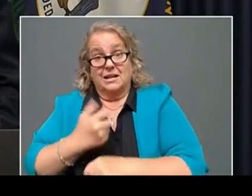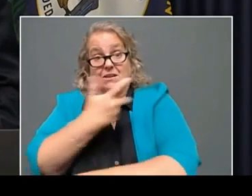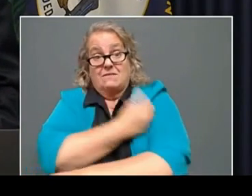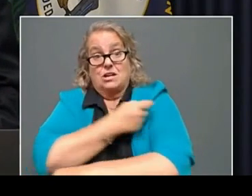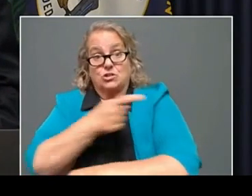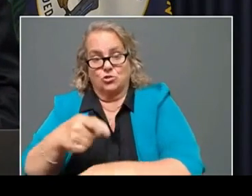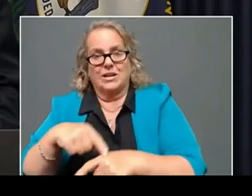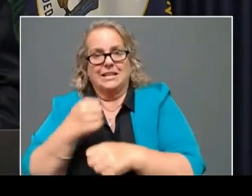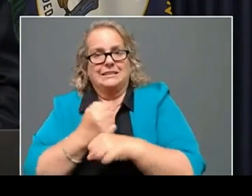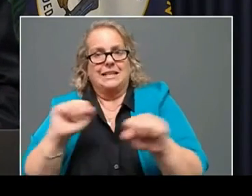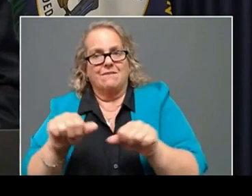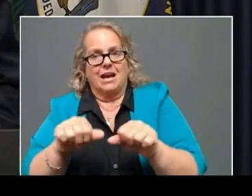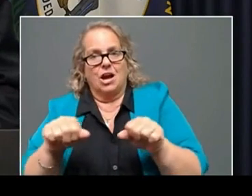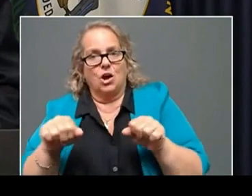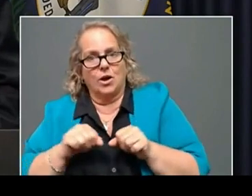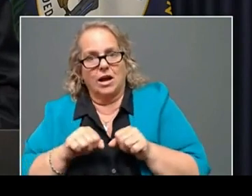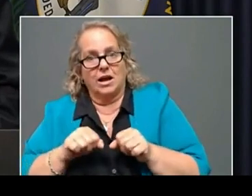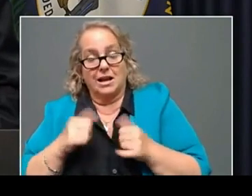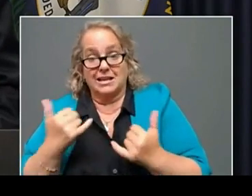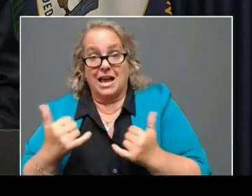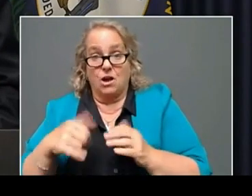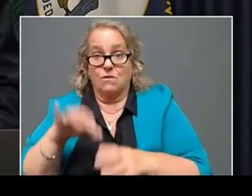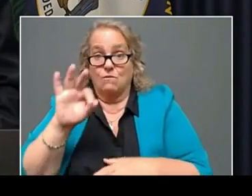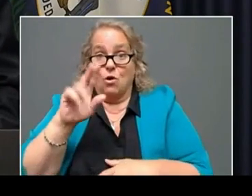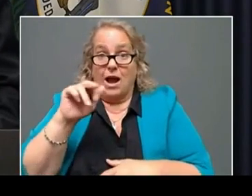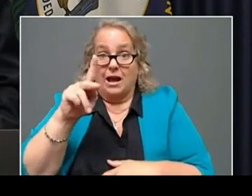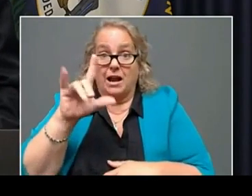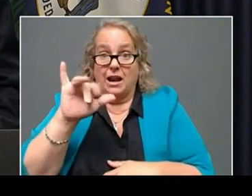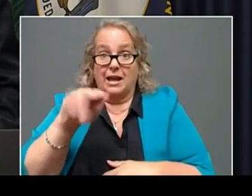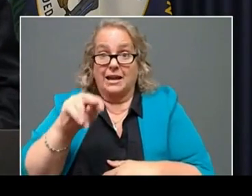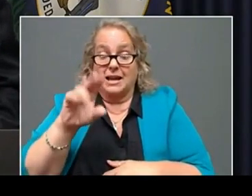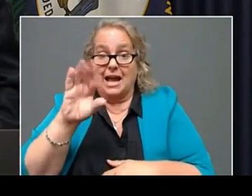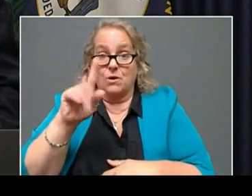I mean right now in Franklin County where it's 65% vaccinated, I think